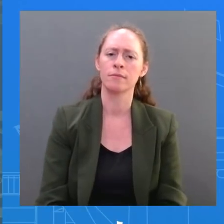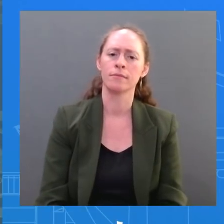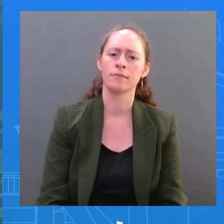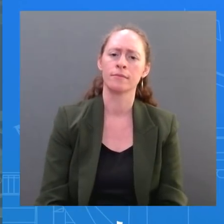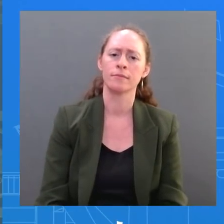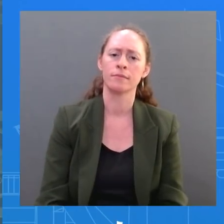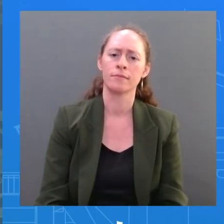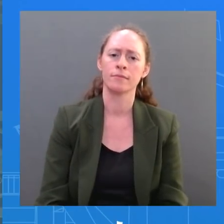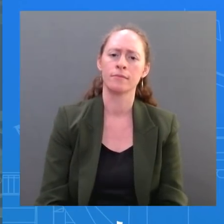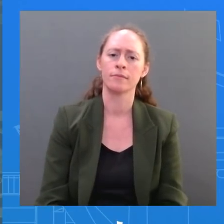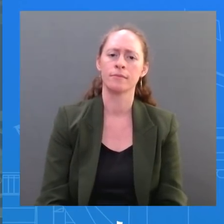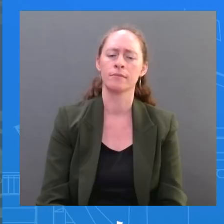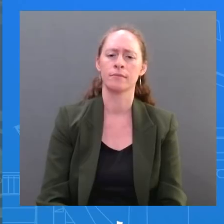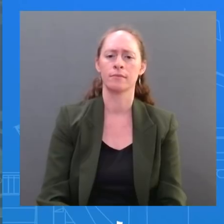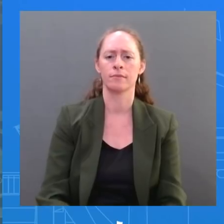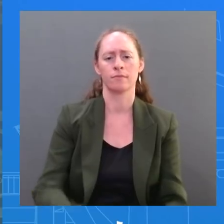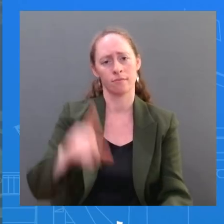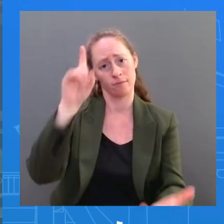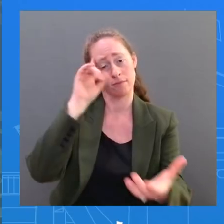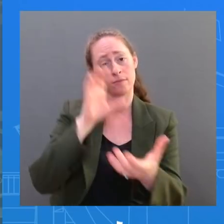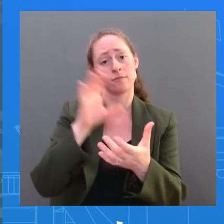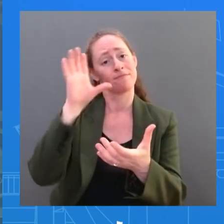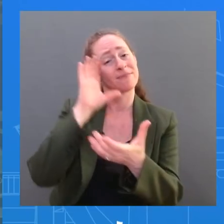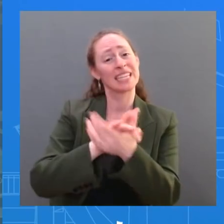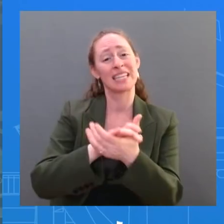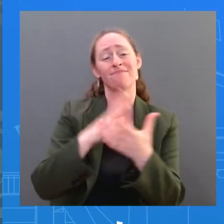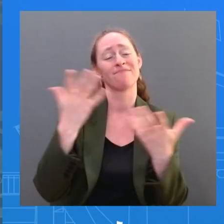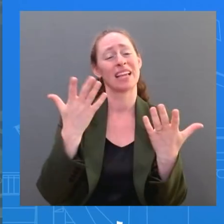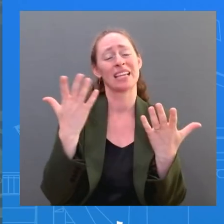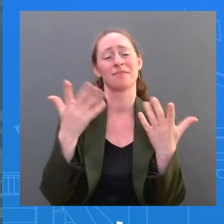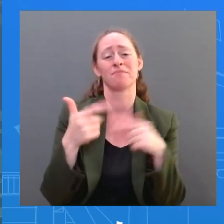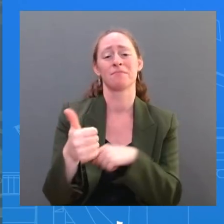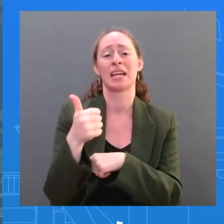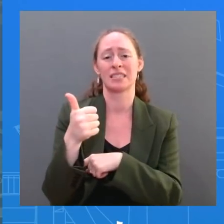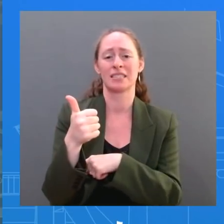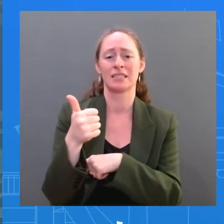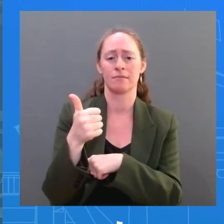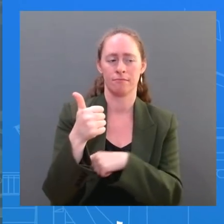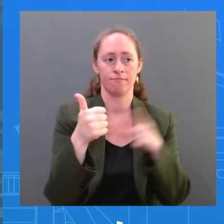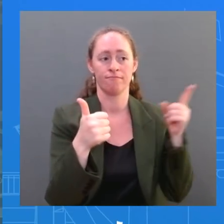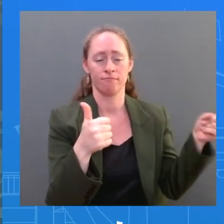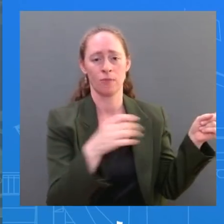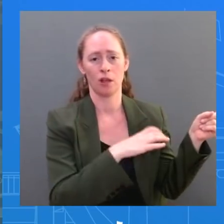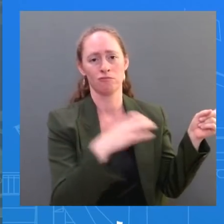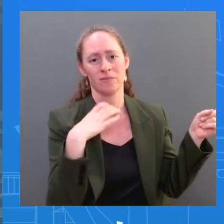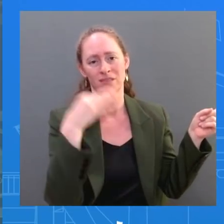to make sure that we do everything we can to get pro-choice Democrats in the Senate,